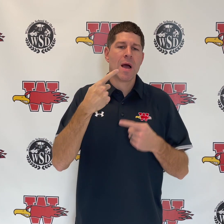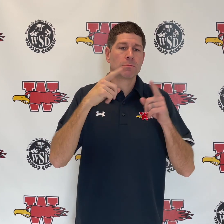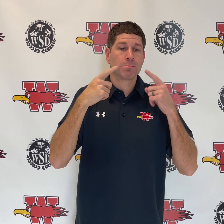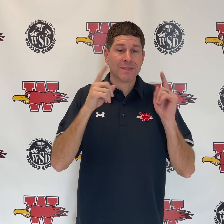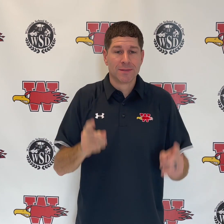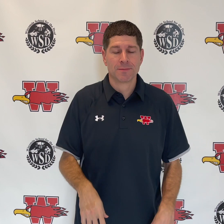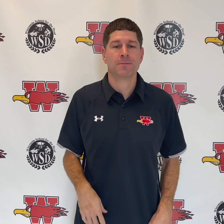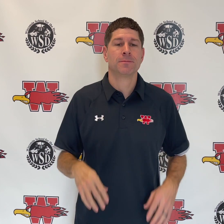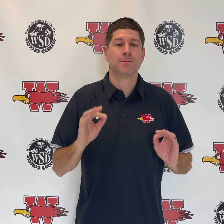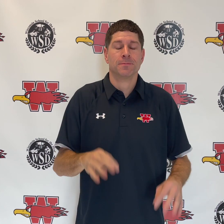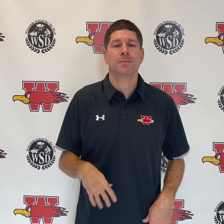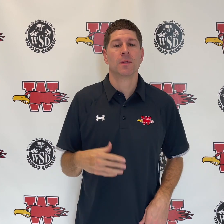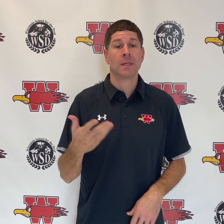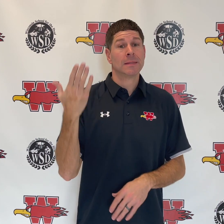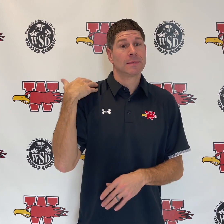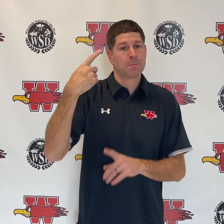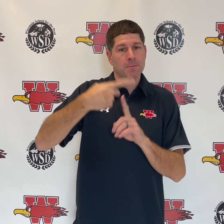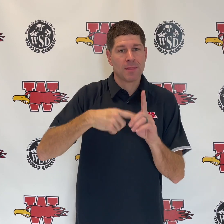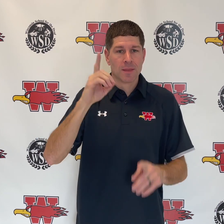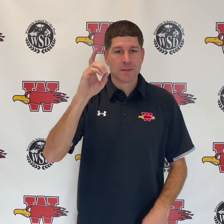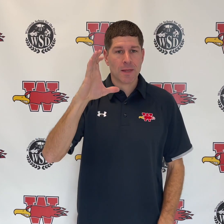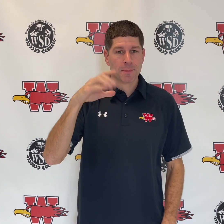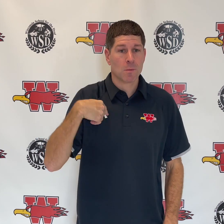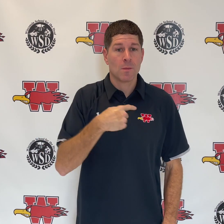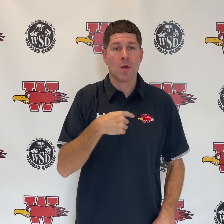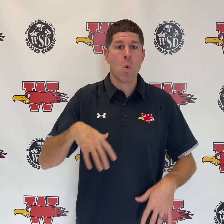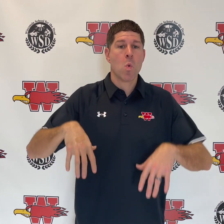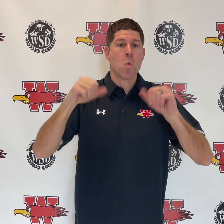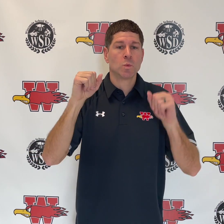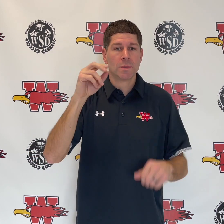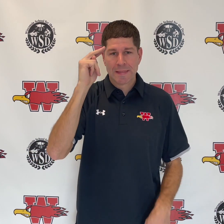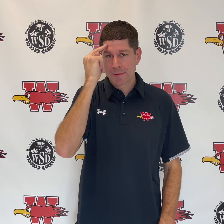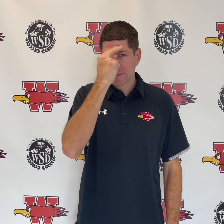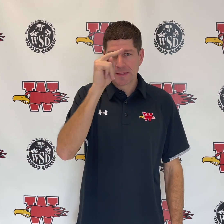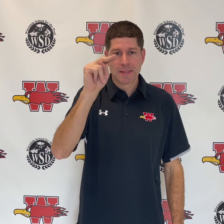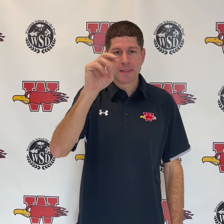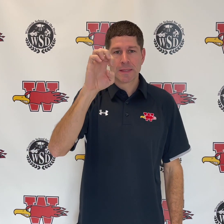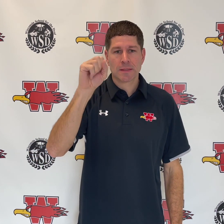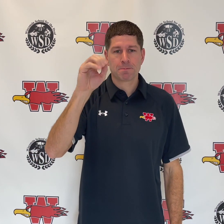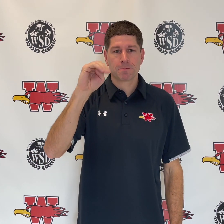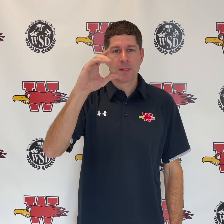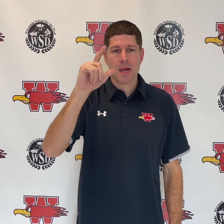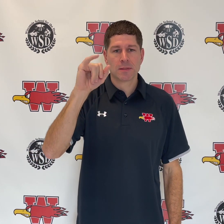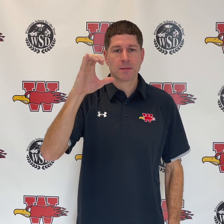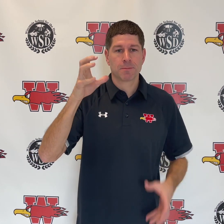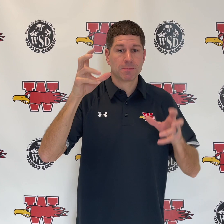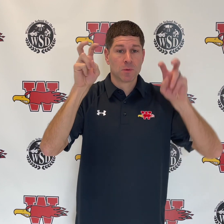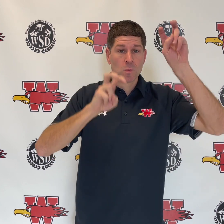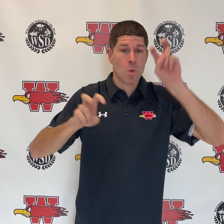to make. Last month, in December, we hosted the Neesam Classic basketball tournament. I really